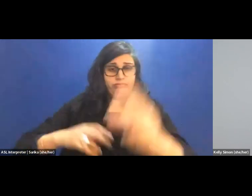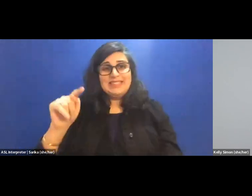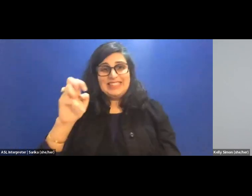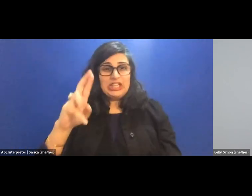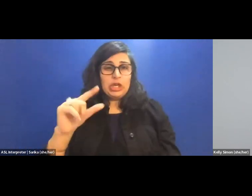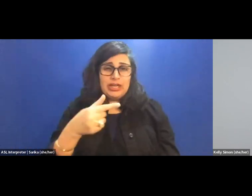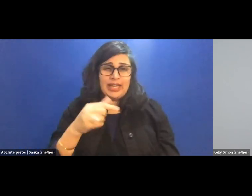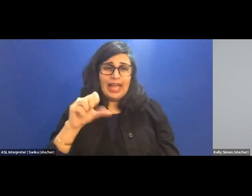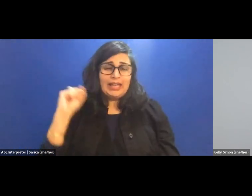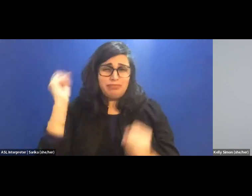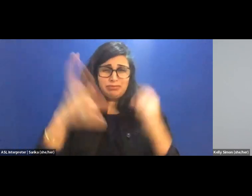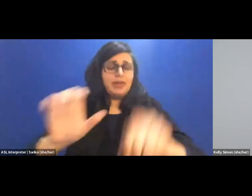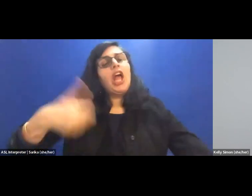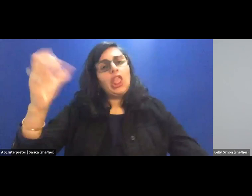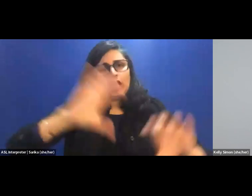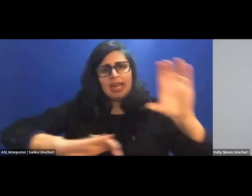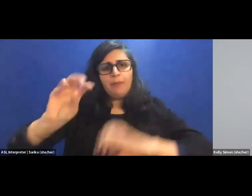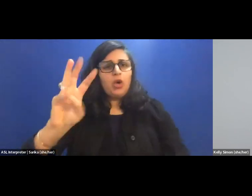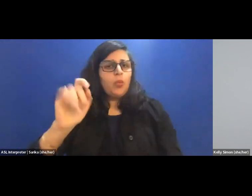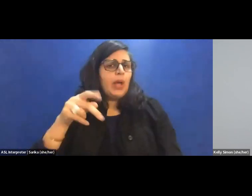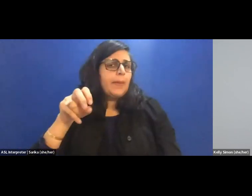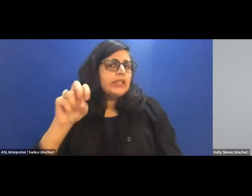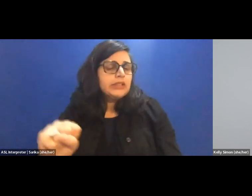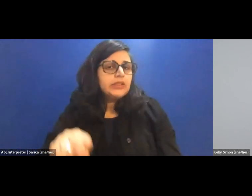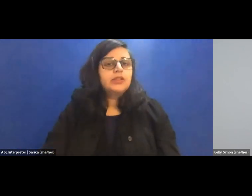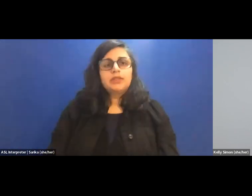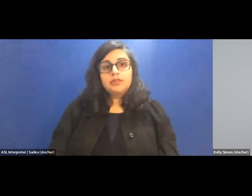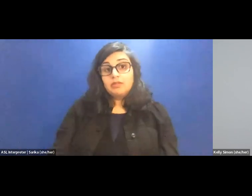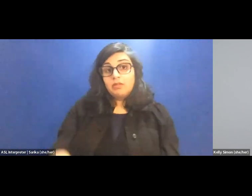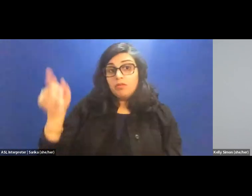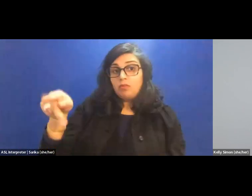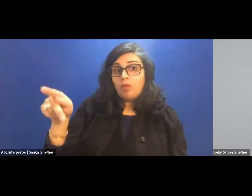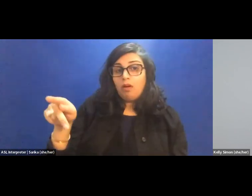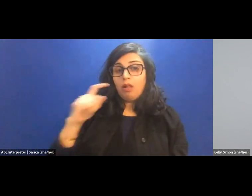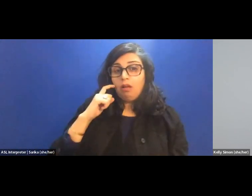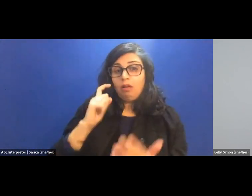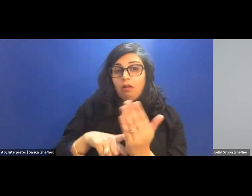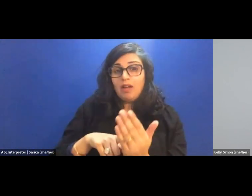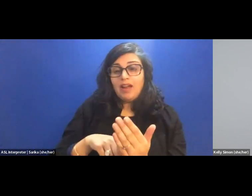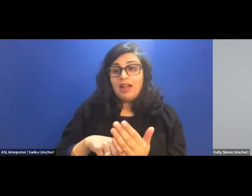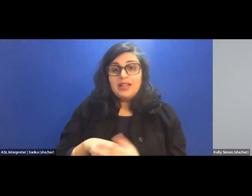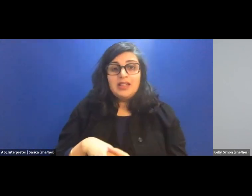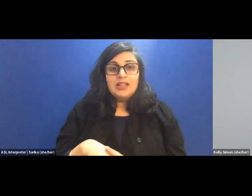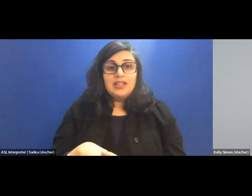police, especially Portland police, released large volumes of munitions on